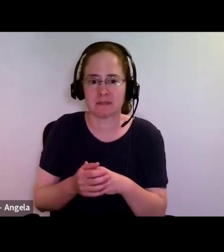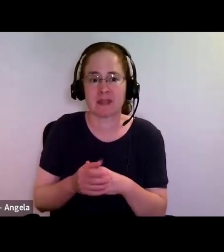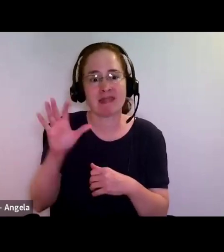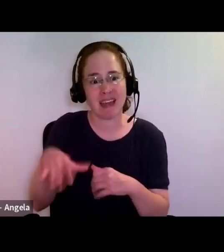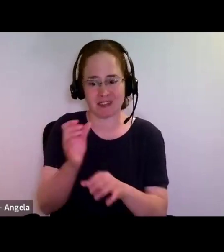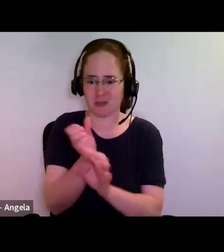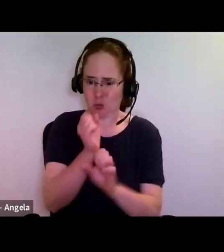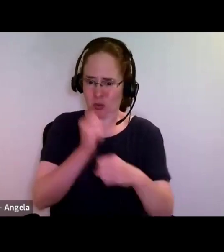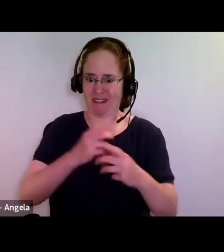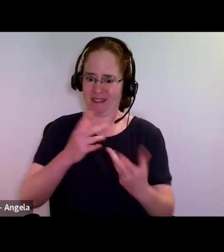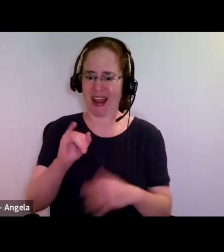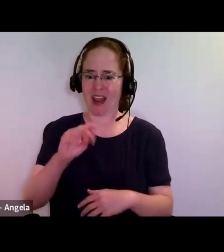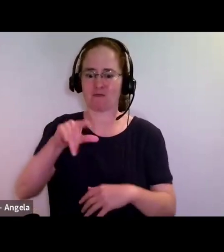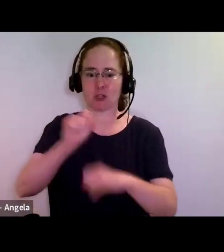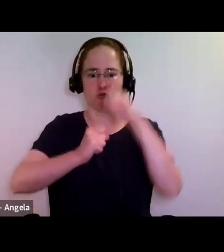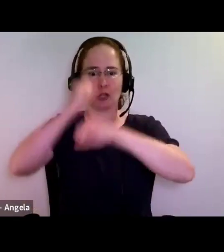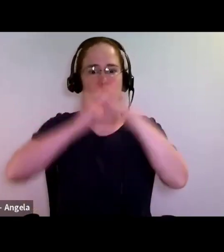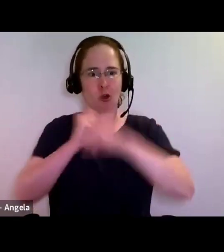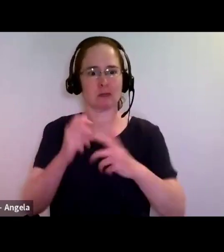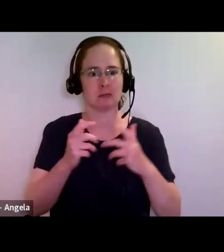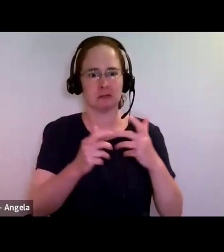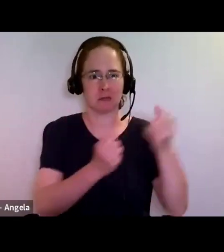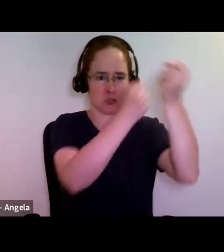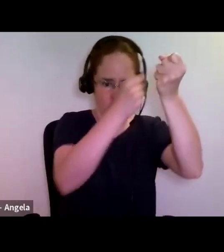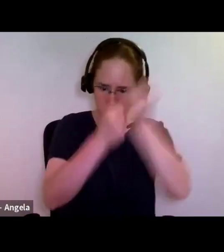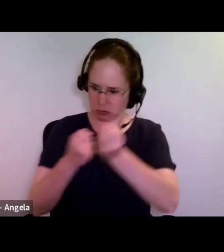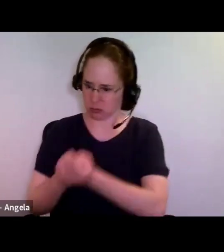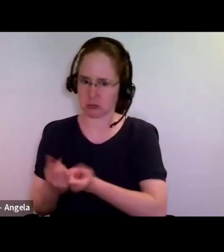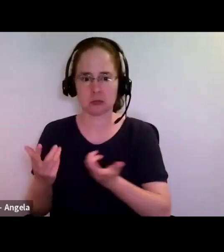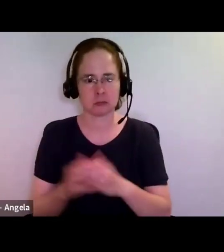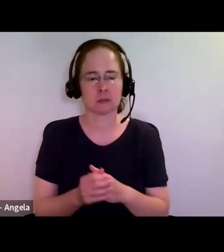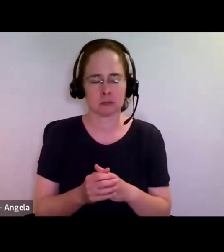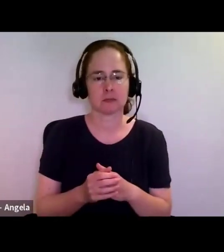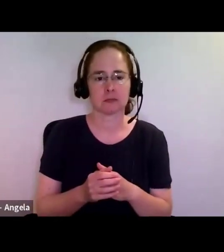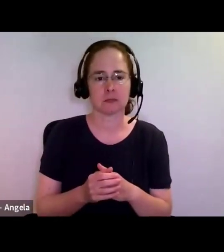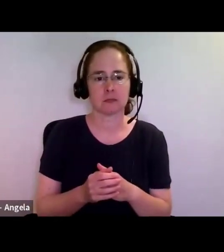infrastructure. And so it's these connections are not only